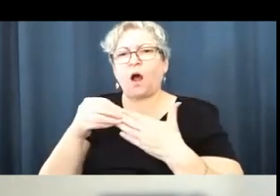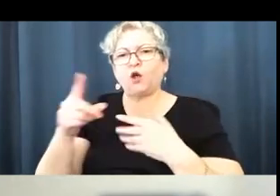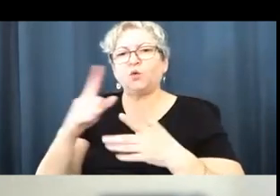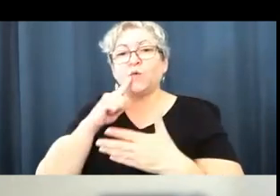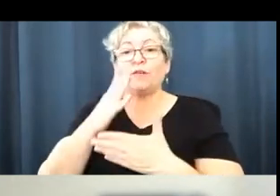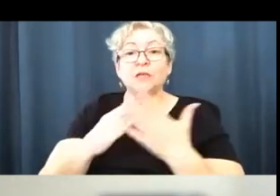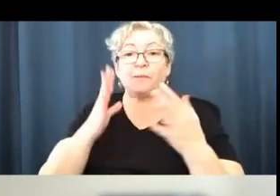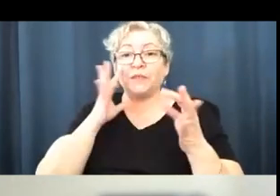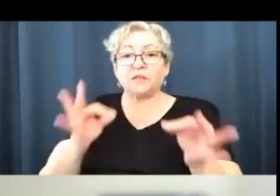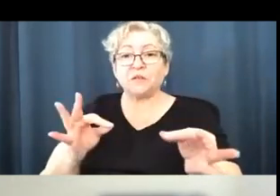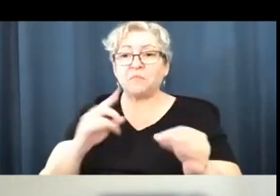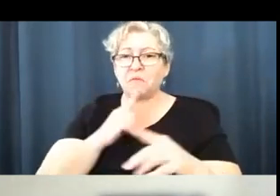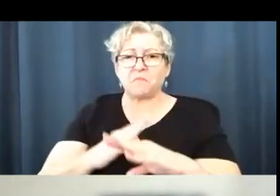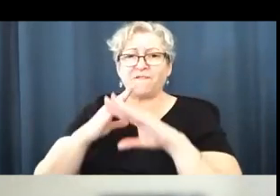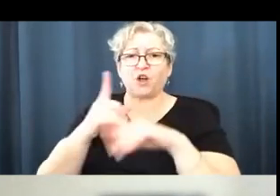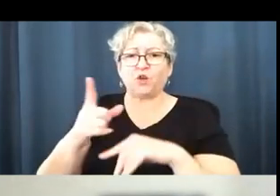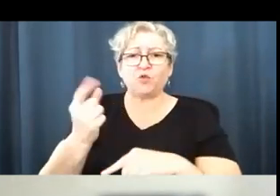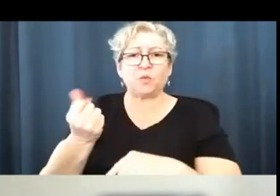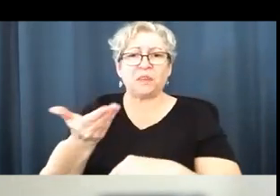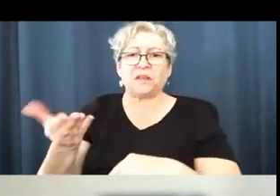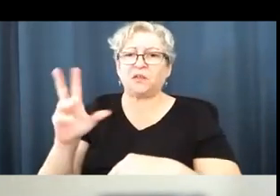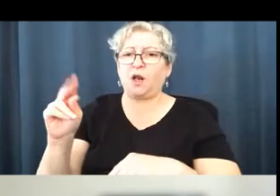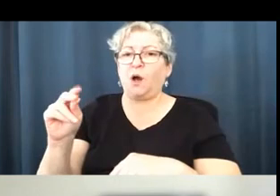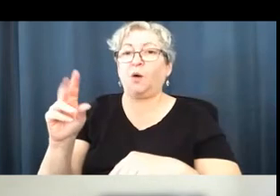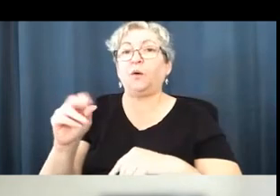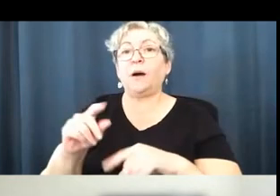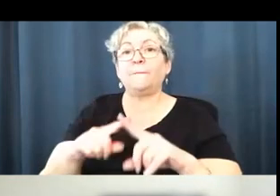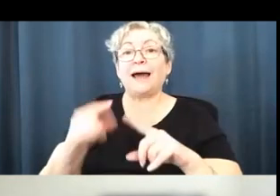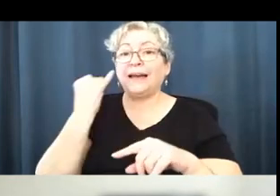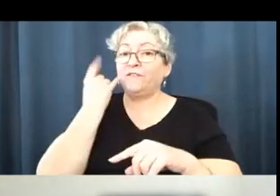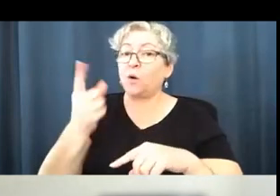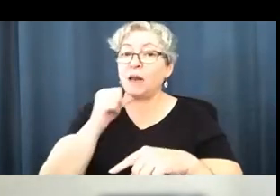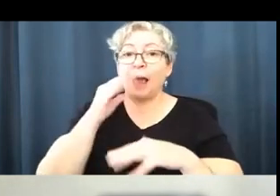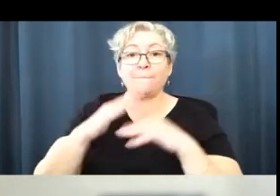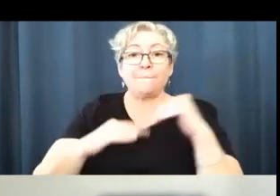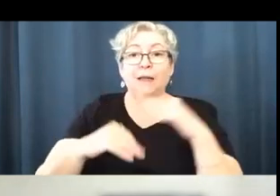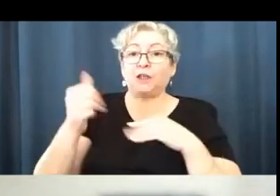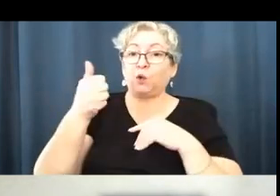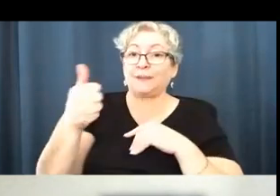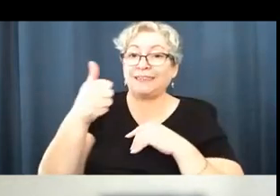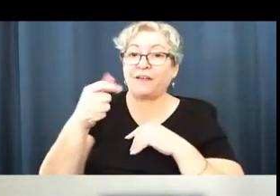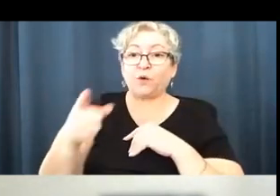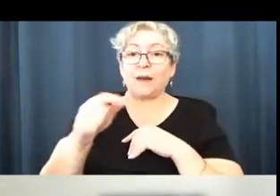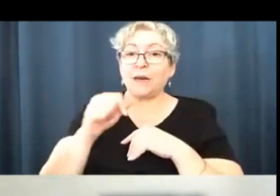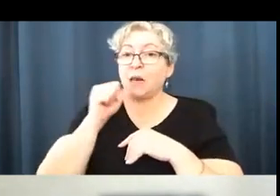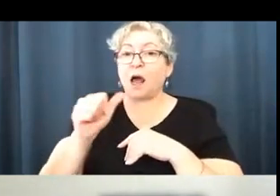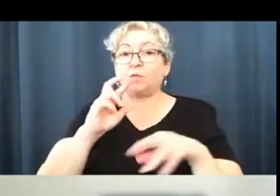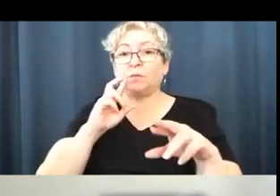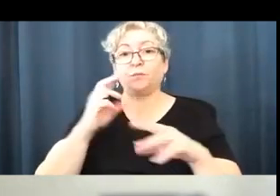but it's not preventing you from doing anything. But if you're not building it yourself and you're not responsible for the accessibility,